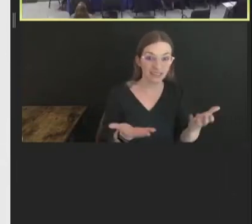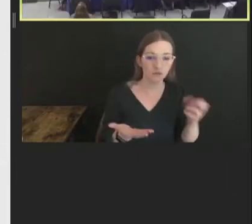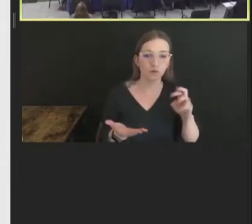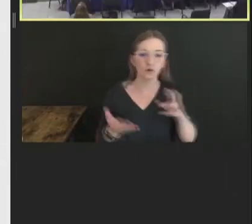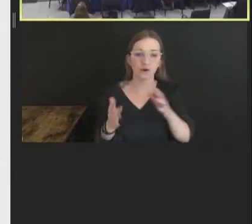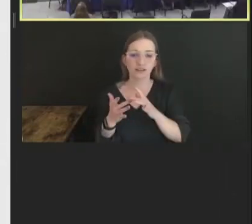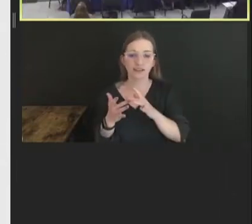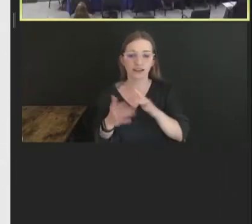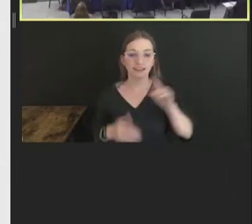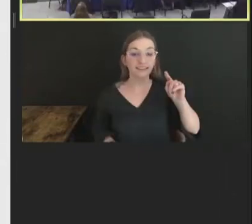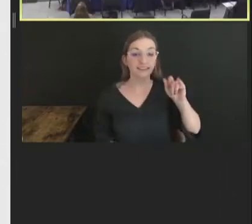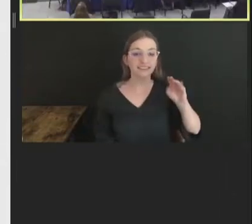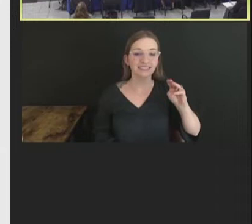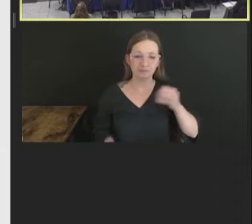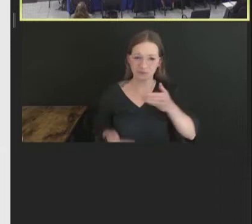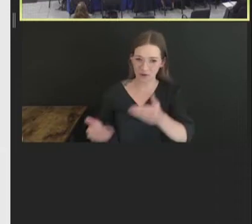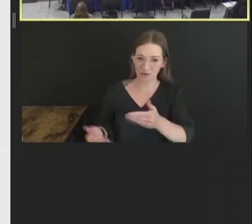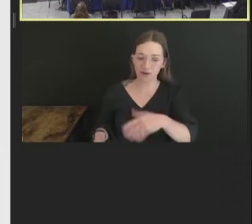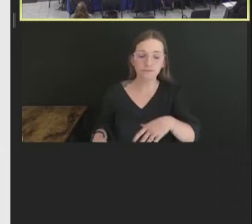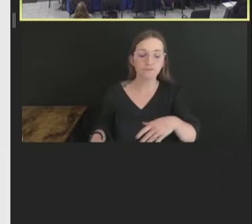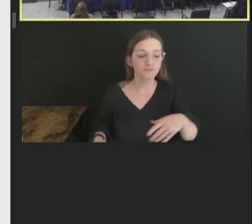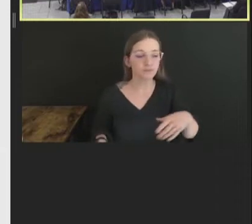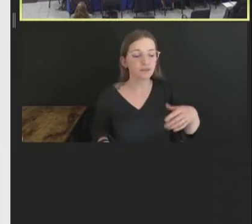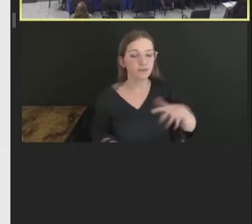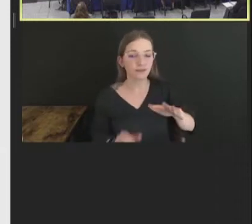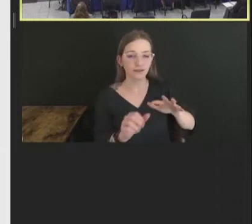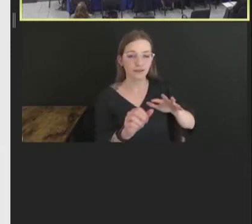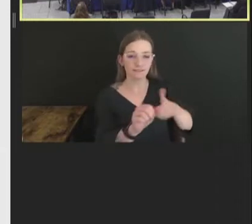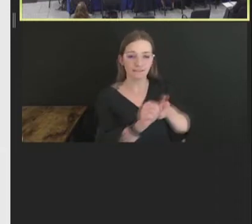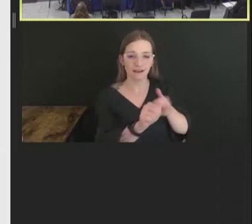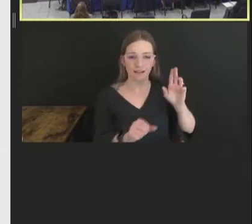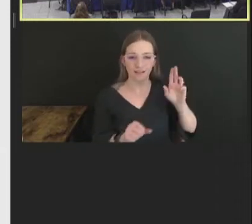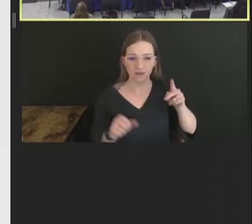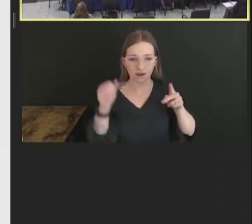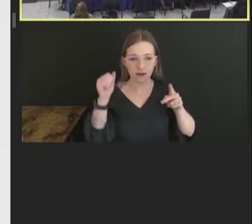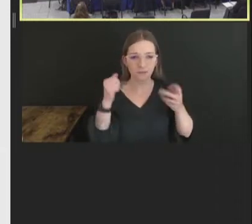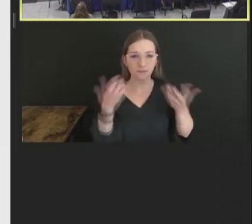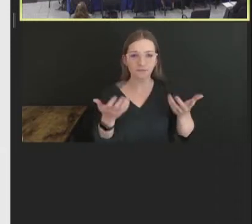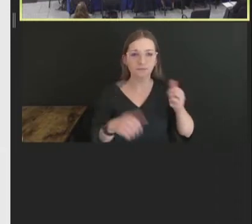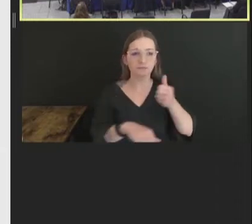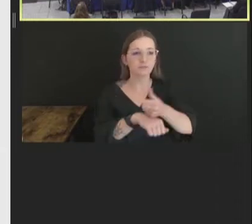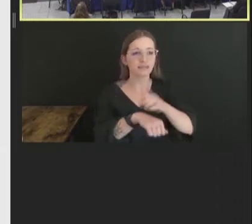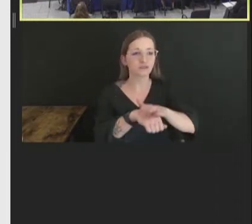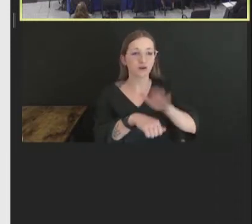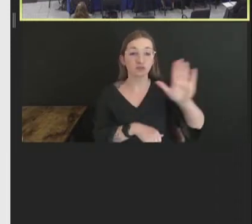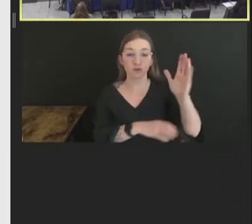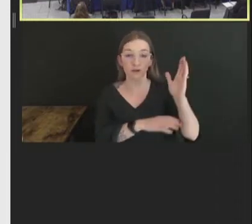Tim Cooke: Just a follow up. Based on what you've presented and your research,